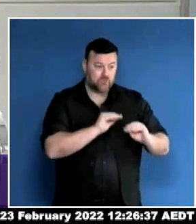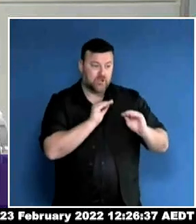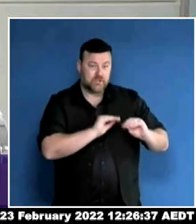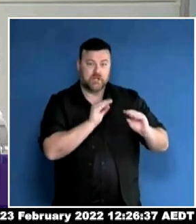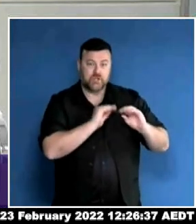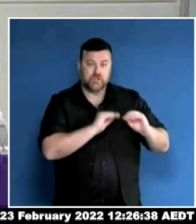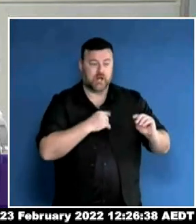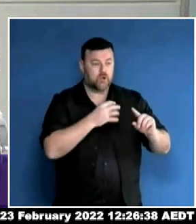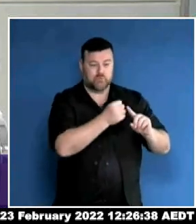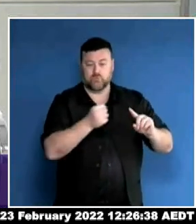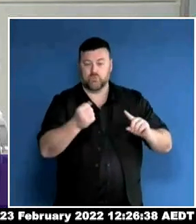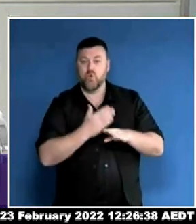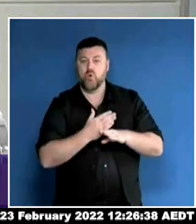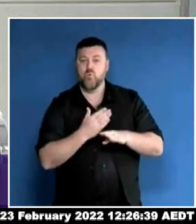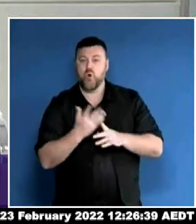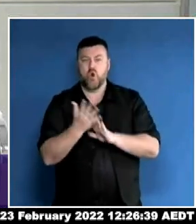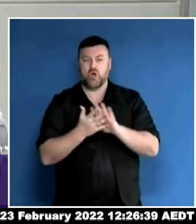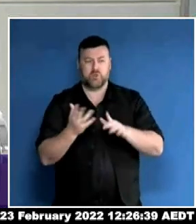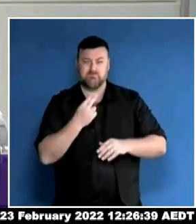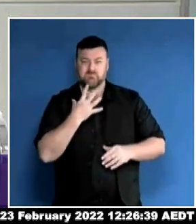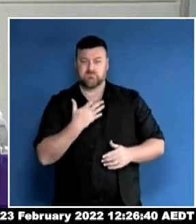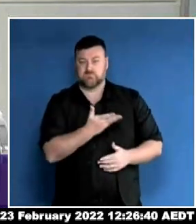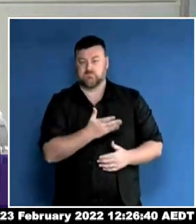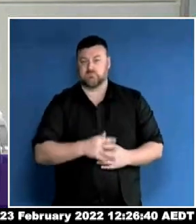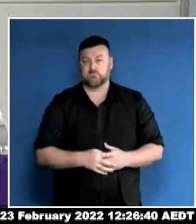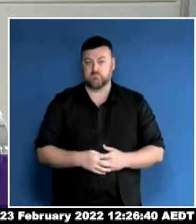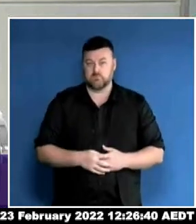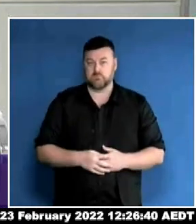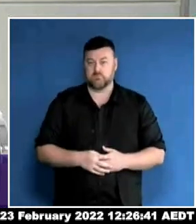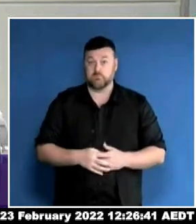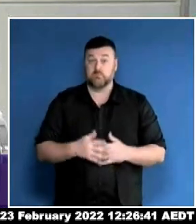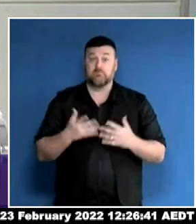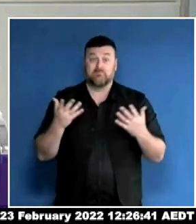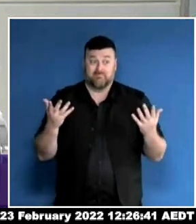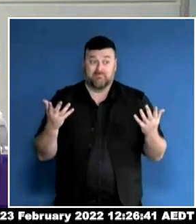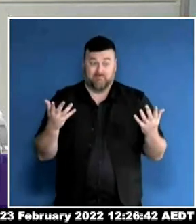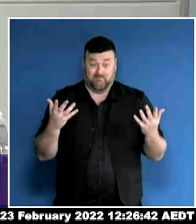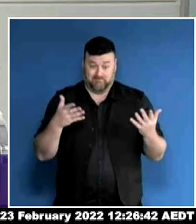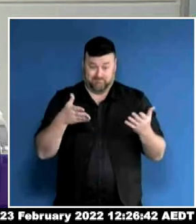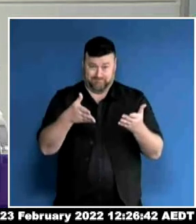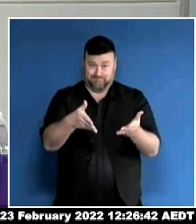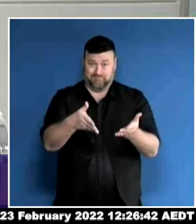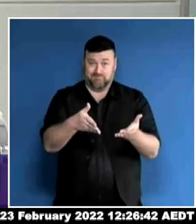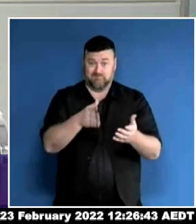And more further - we are talking about jobs. You get a job so you can earn money so you can get a sense of independence.